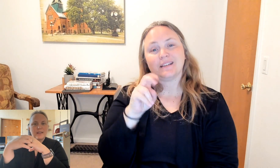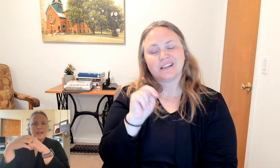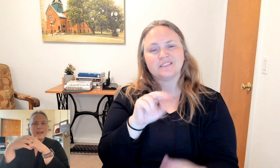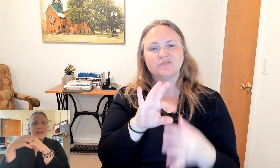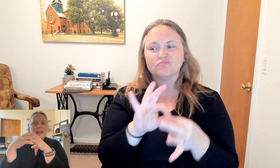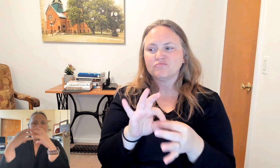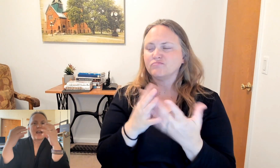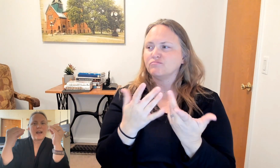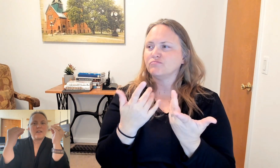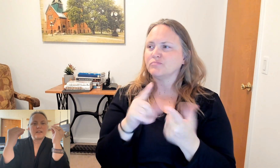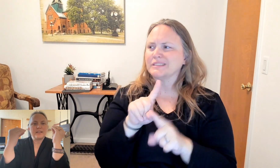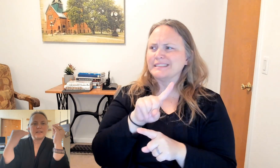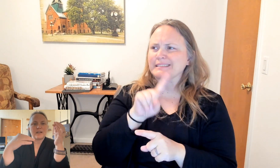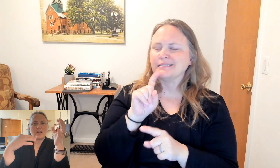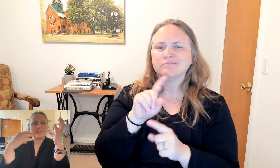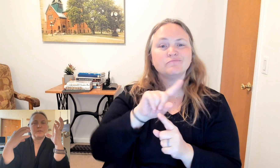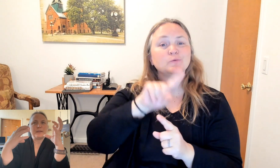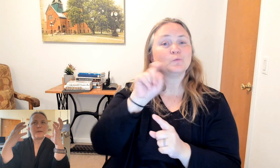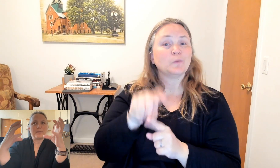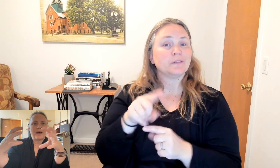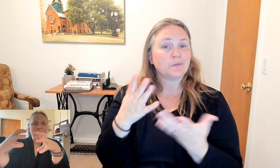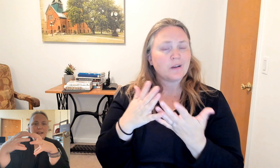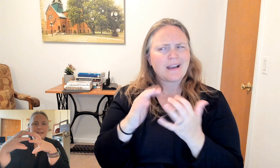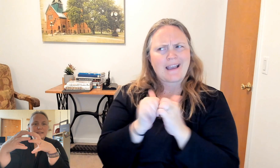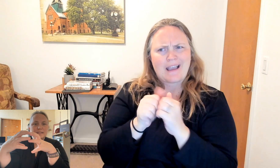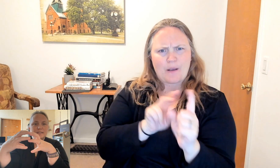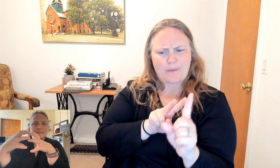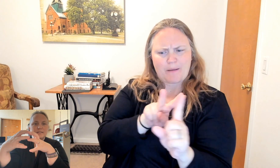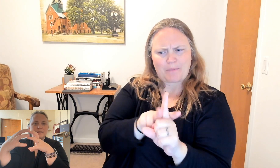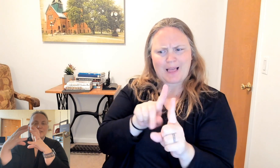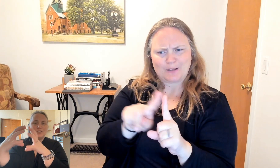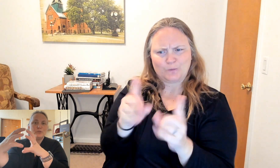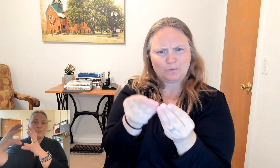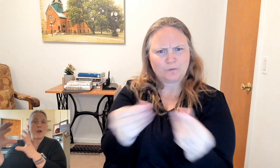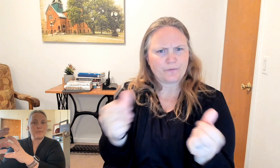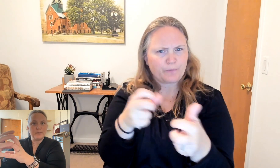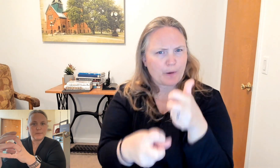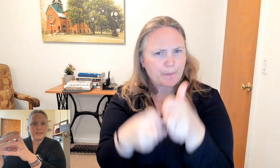like, how can this knowledge be applied? to problems.